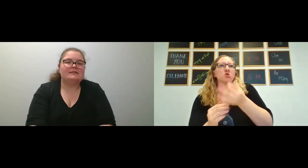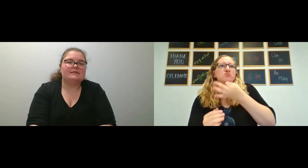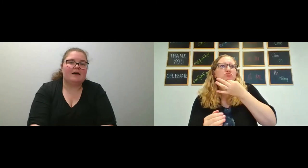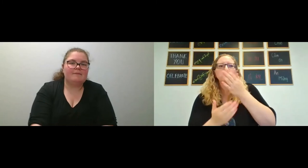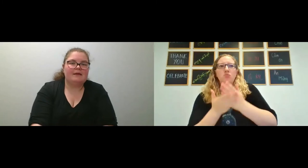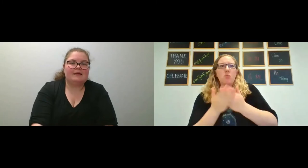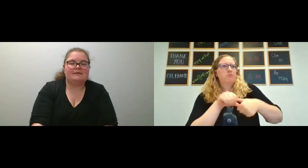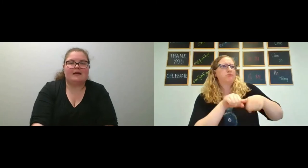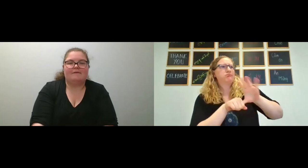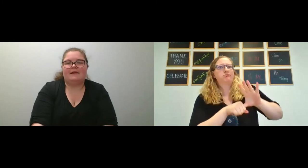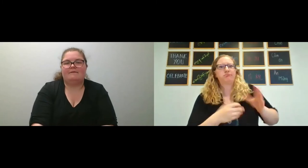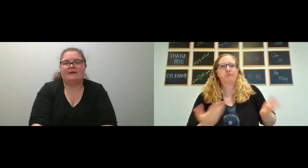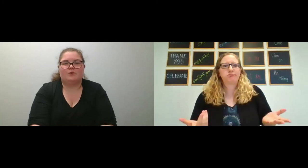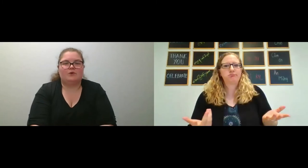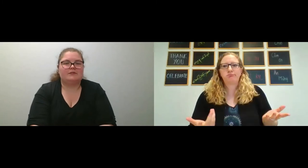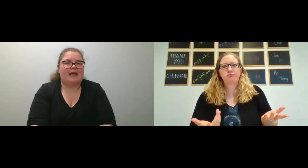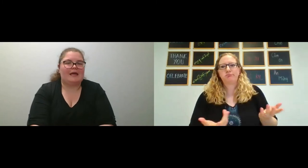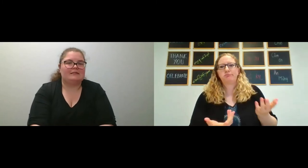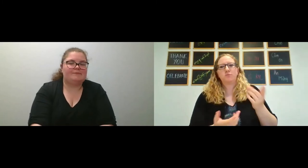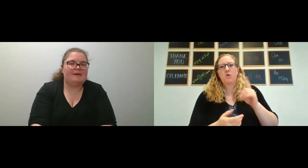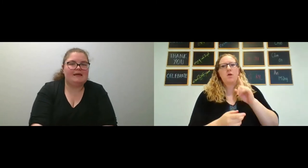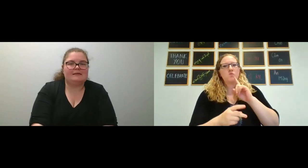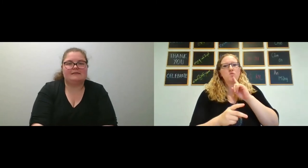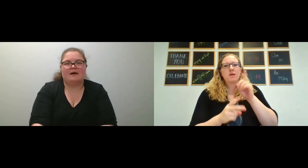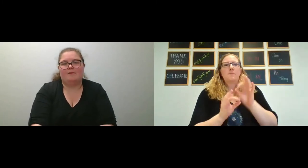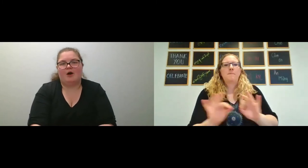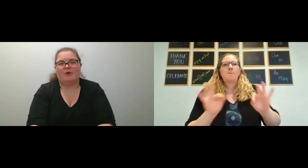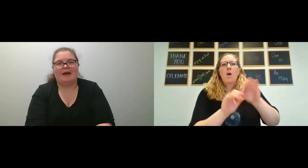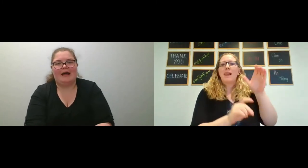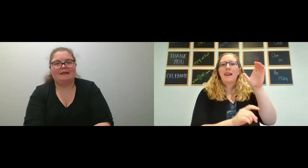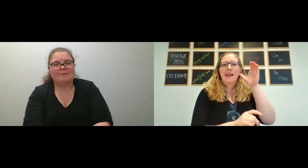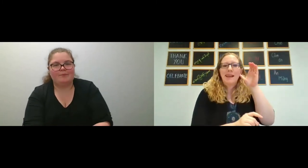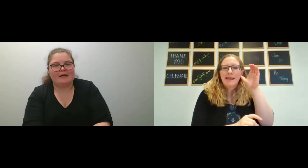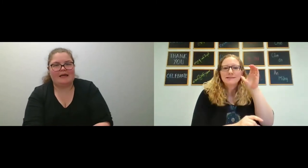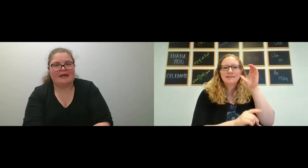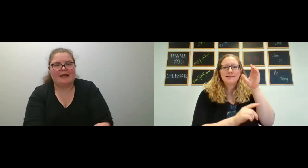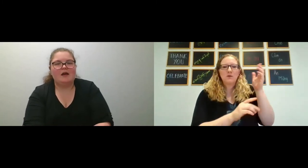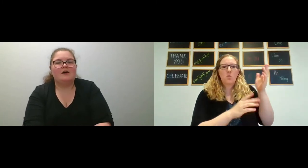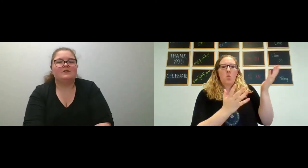Some Deaf individuals can speak, some are great at lip reading.